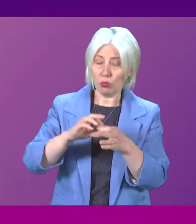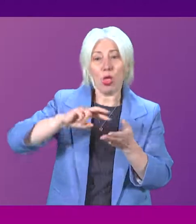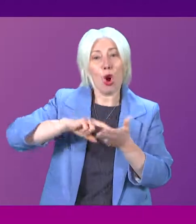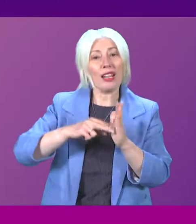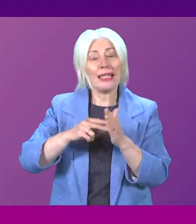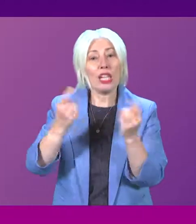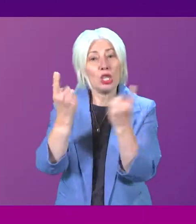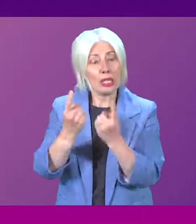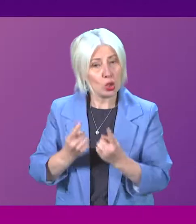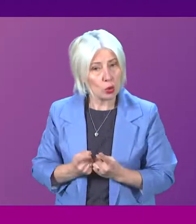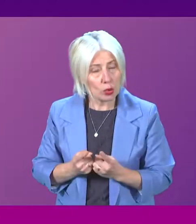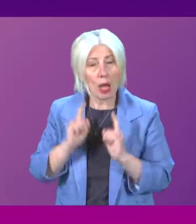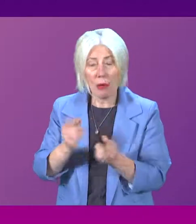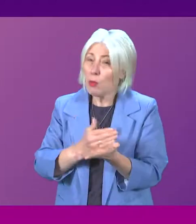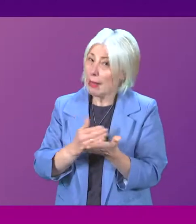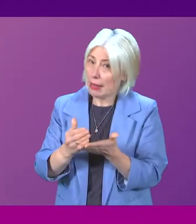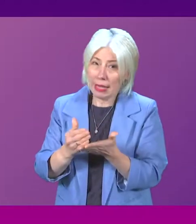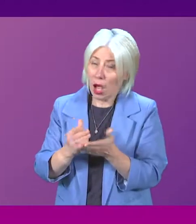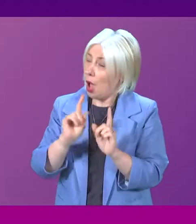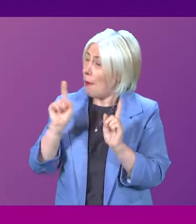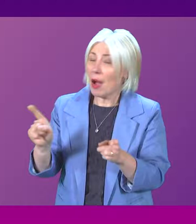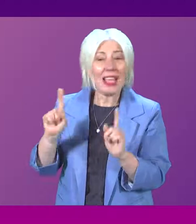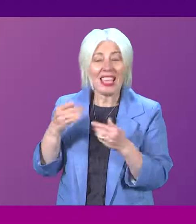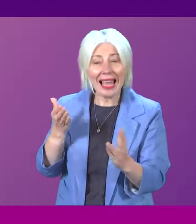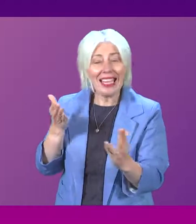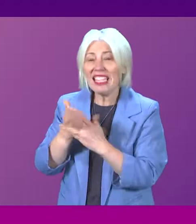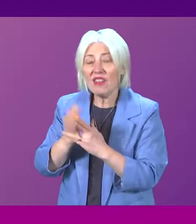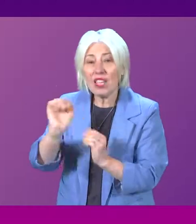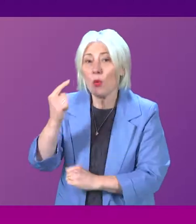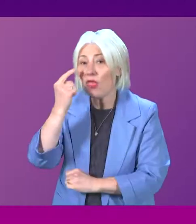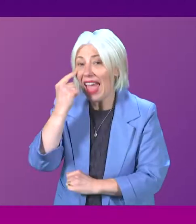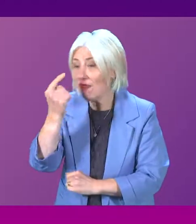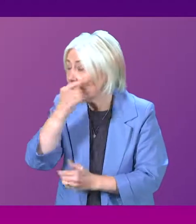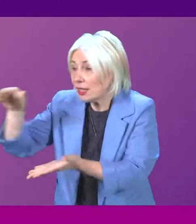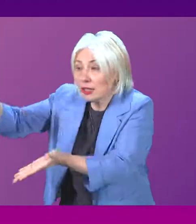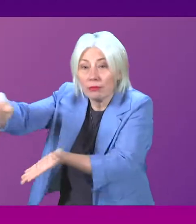Let us be clear: he must not interfere with the evidence-finding activities of the inquiry,